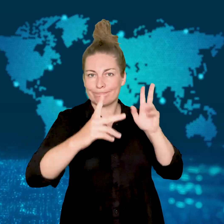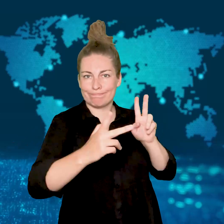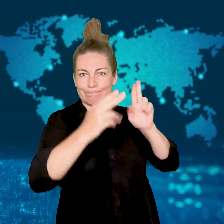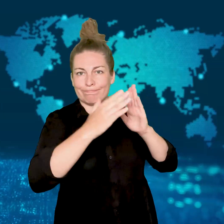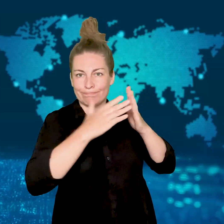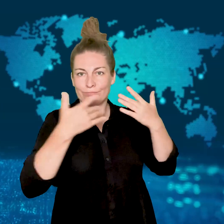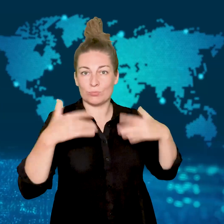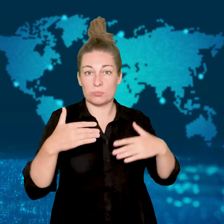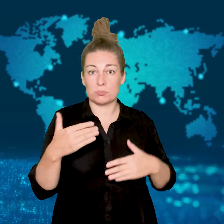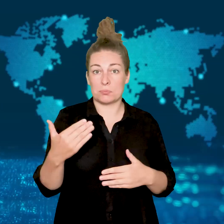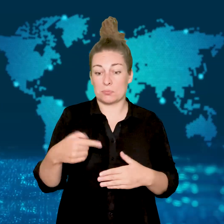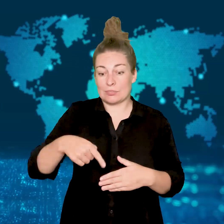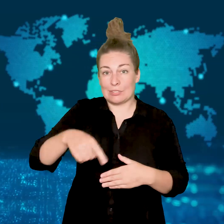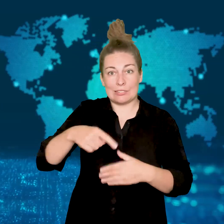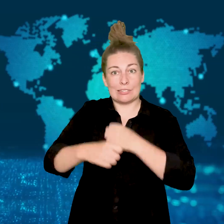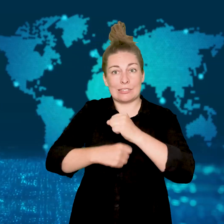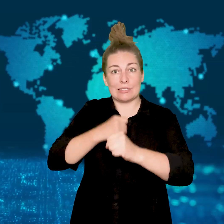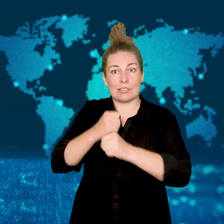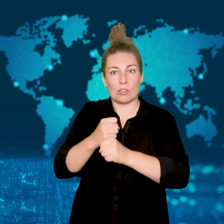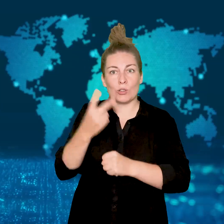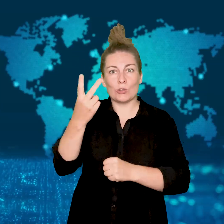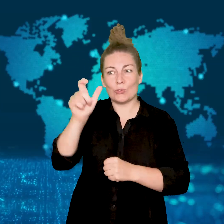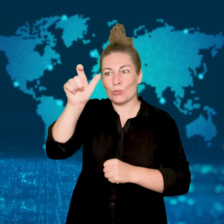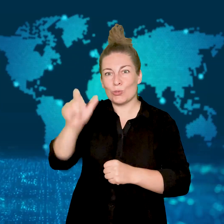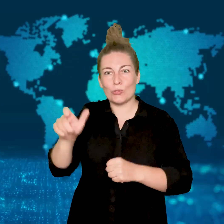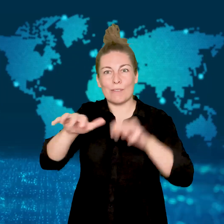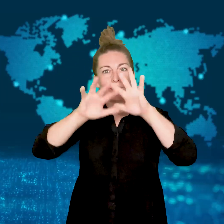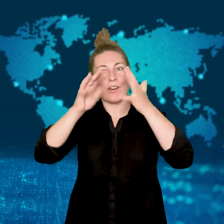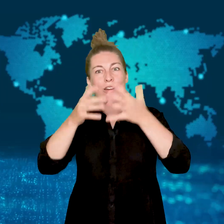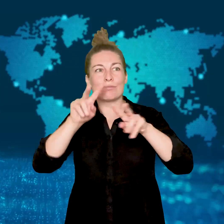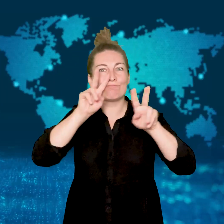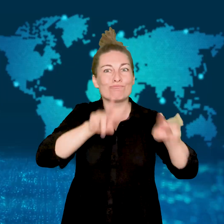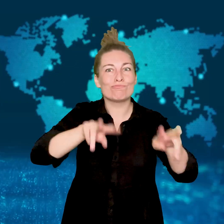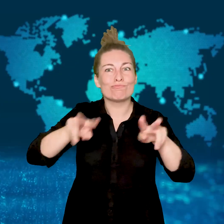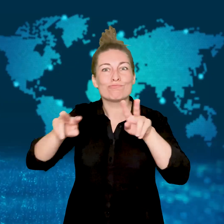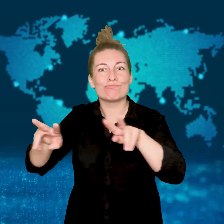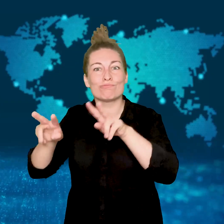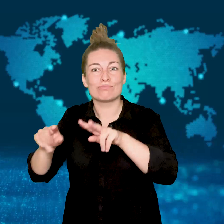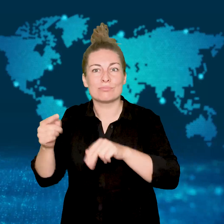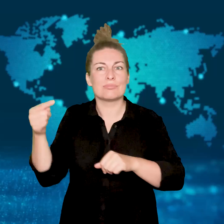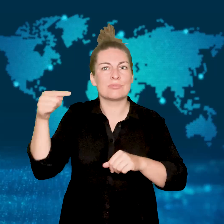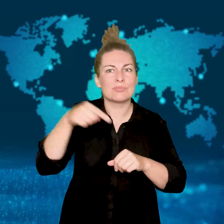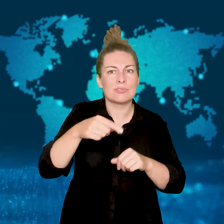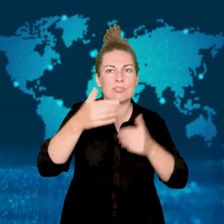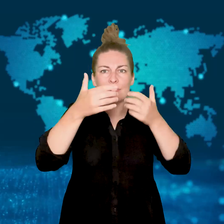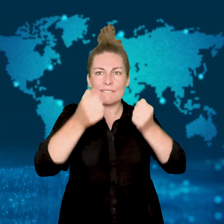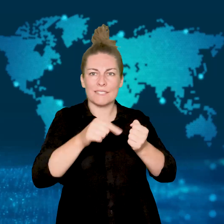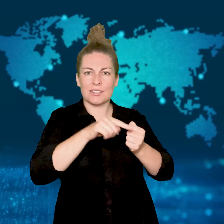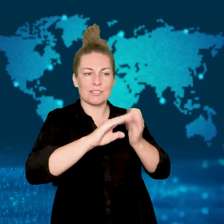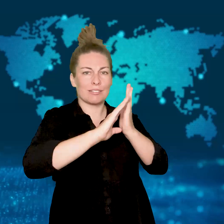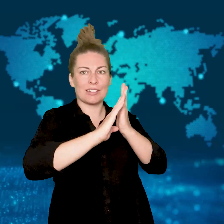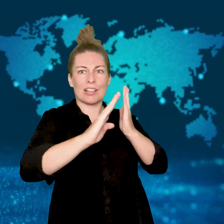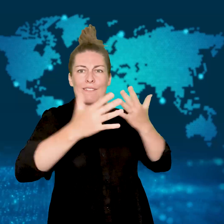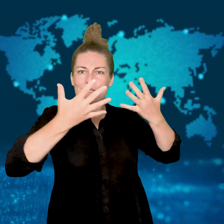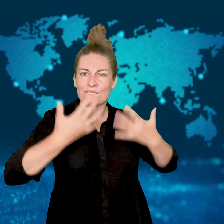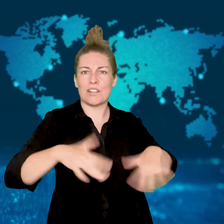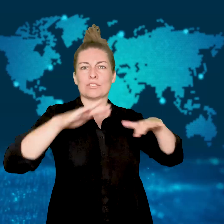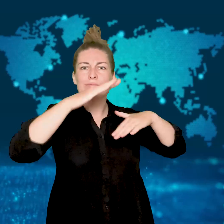That same year two tourists trespassed in